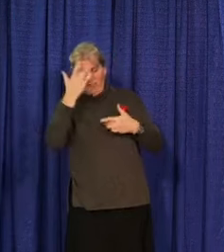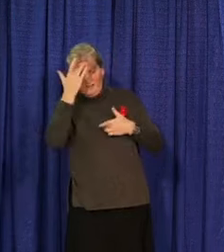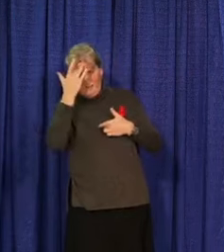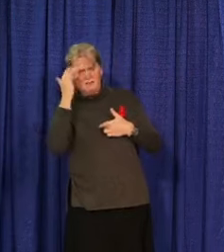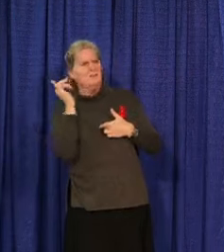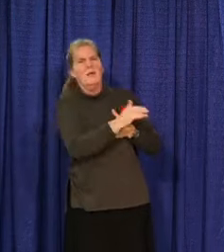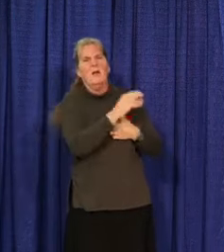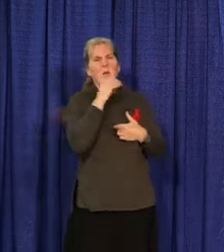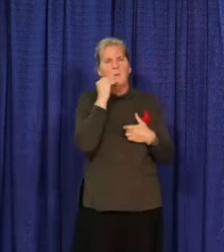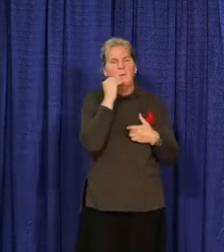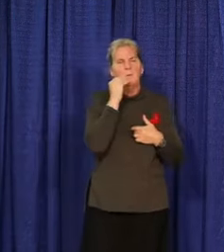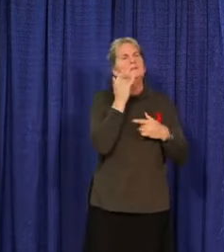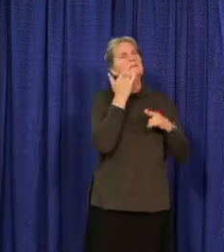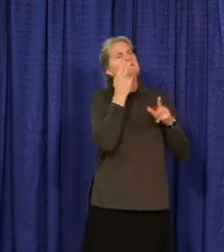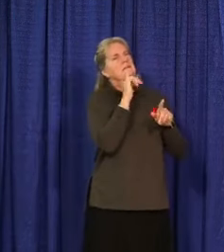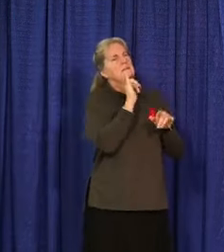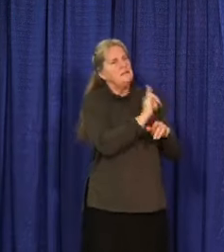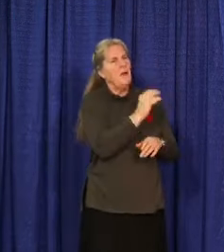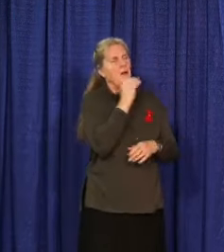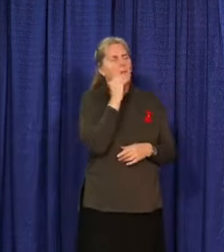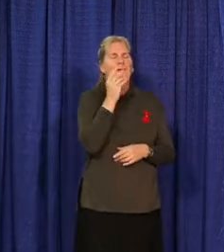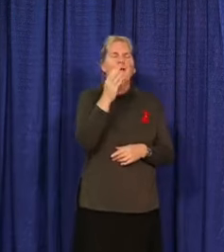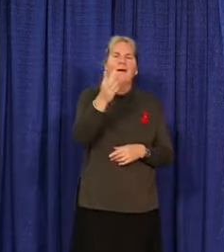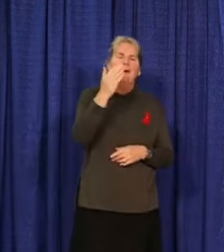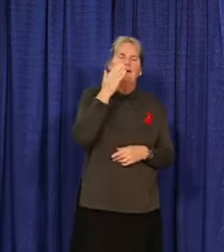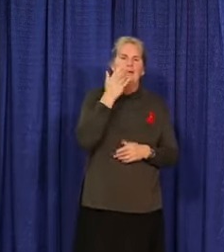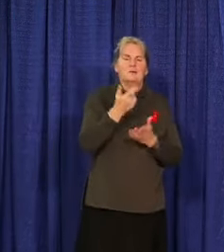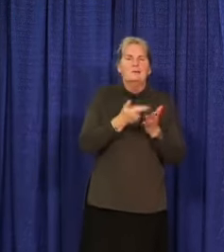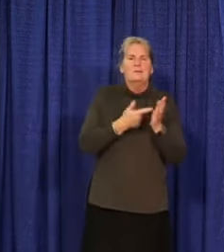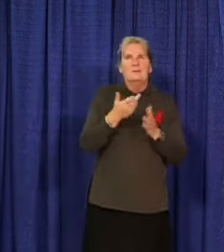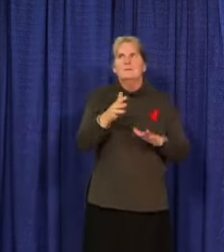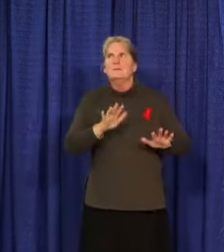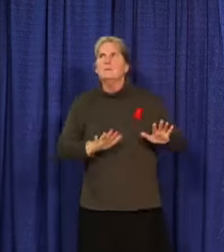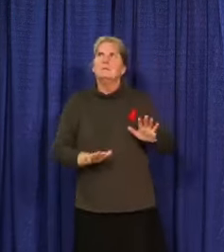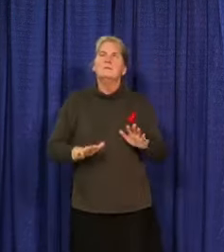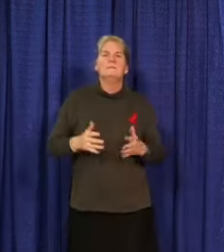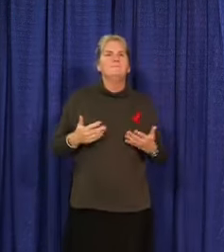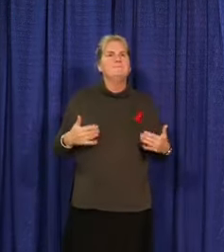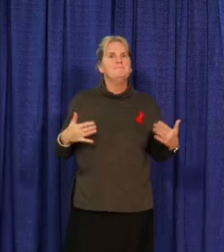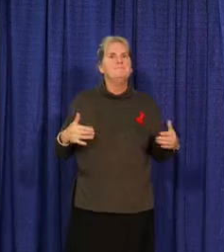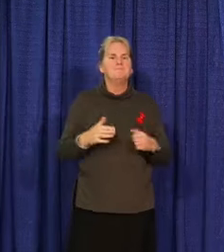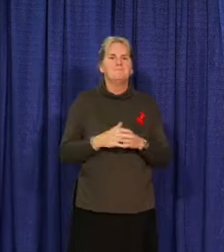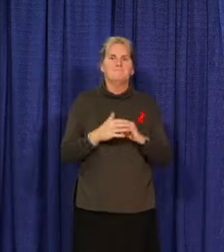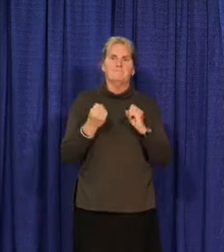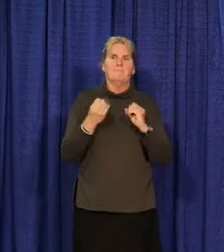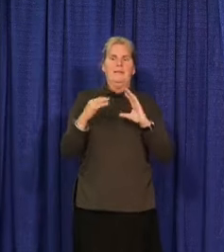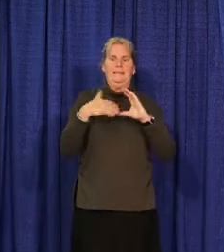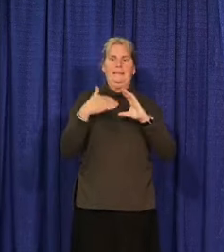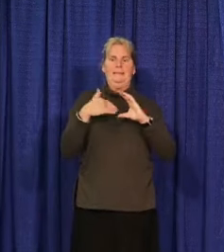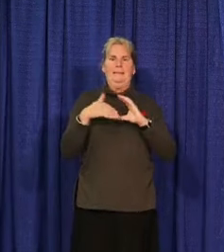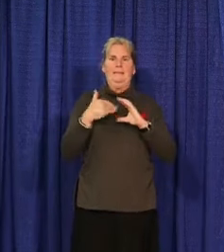please keep them home. I realize there is much angst, and I have seen many e-mails